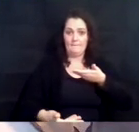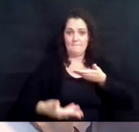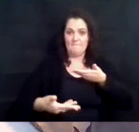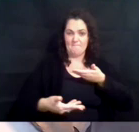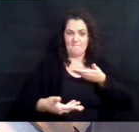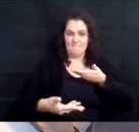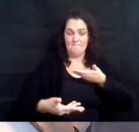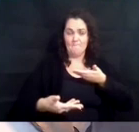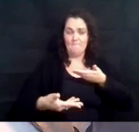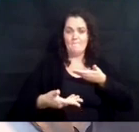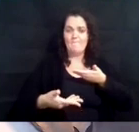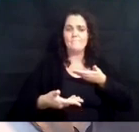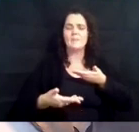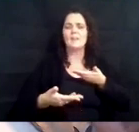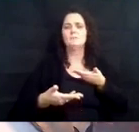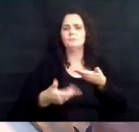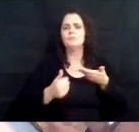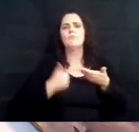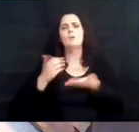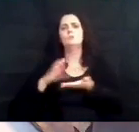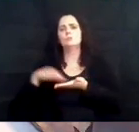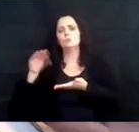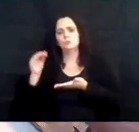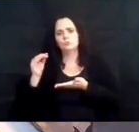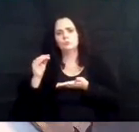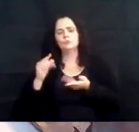students of mine will often times put their phones or their tablets on top of